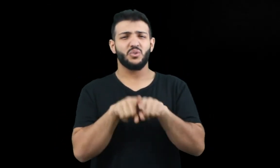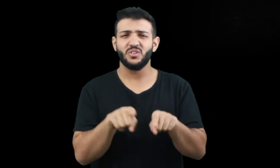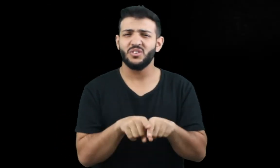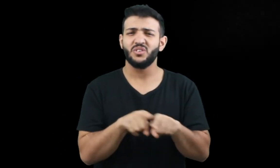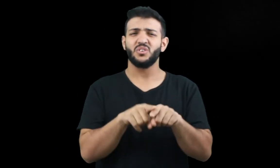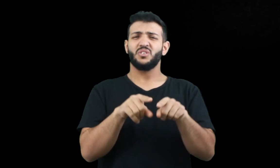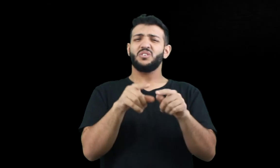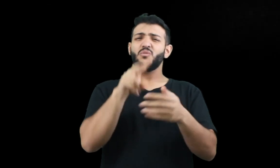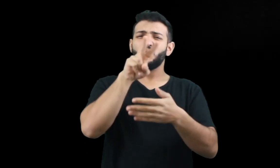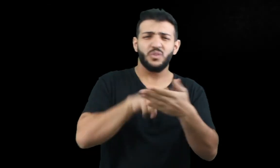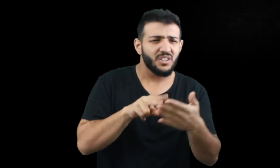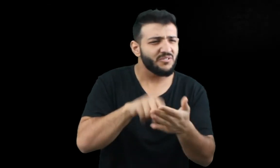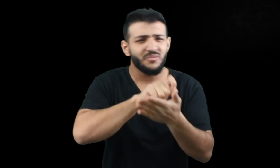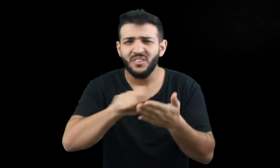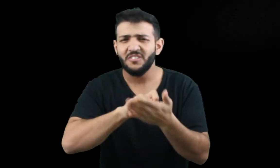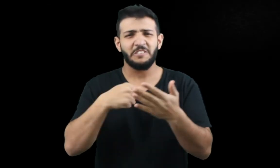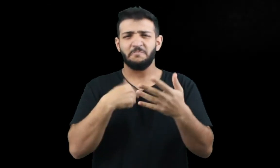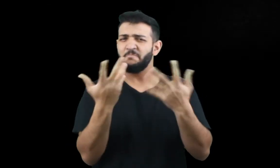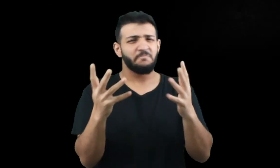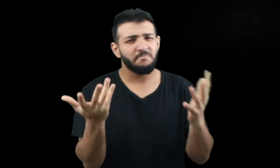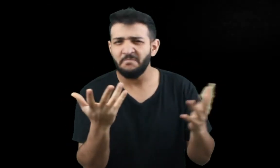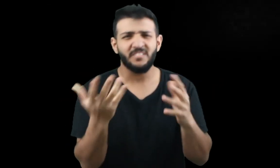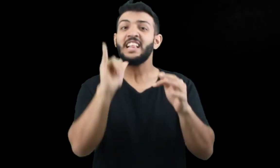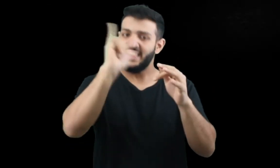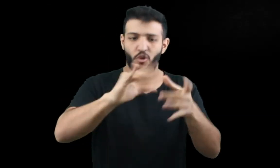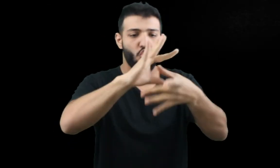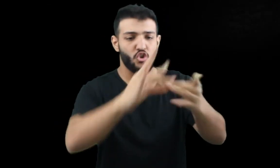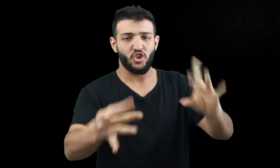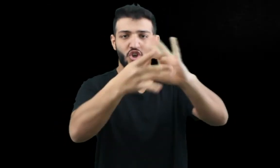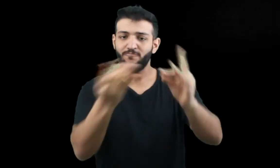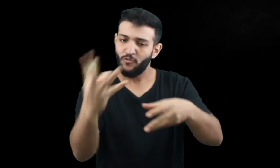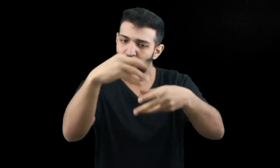The character couldn't read or write . . . like me.